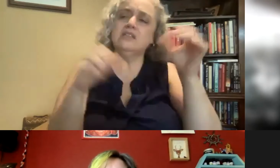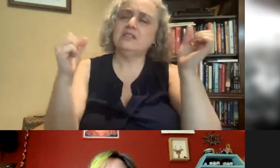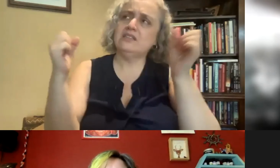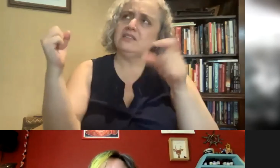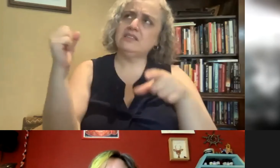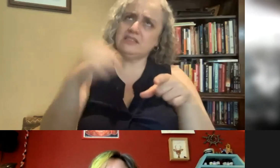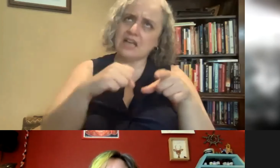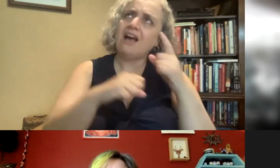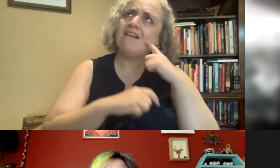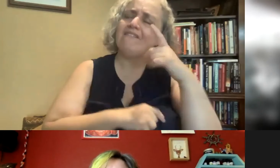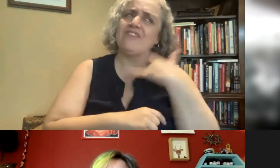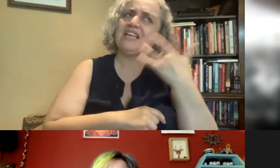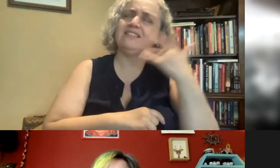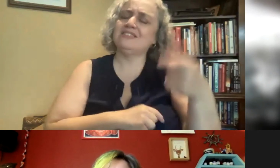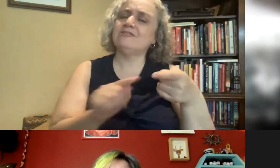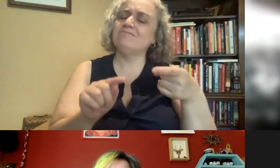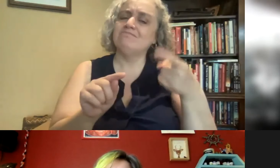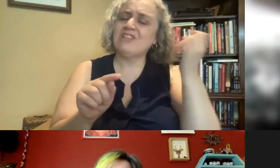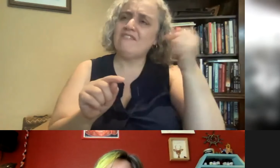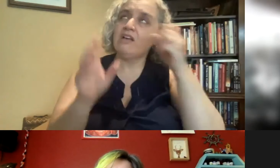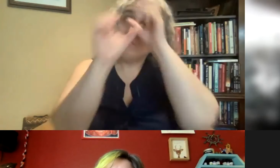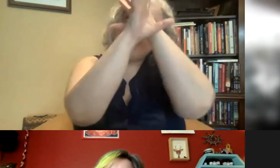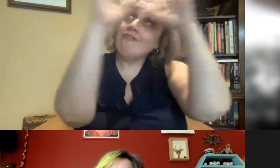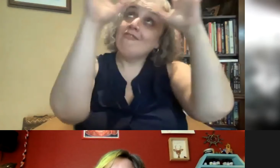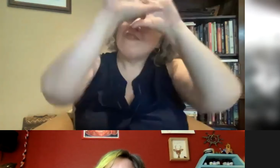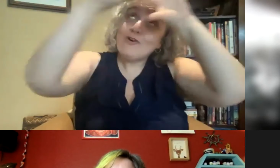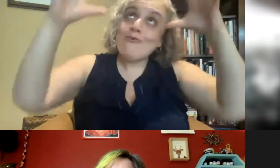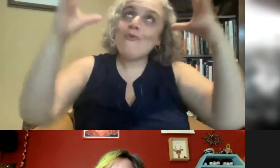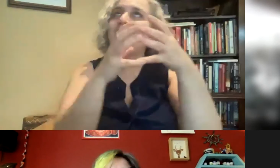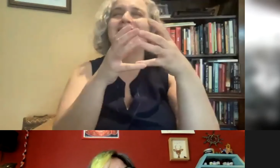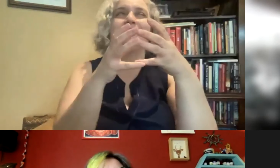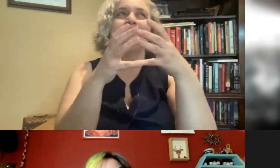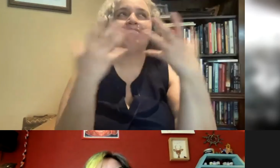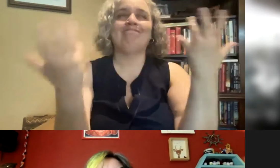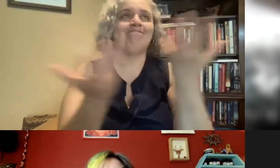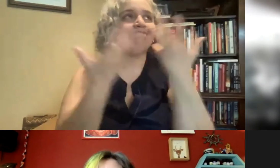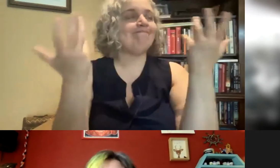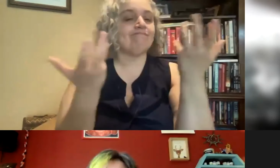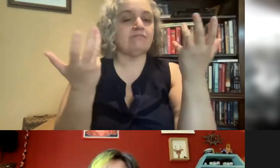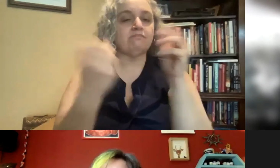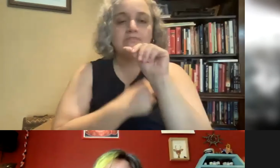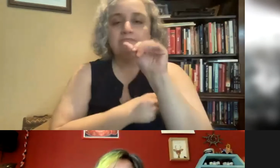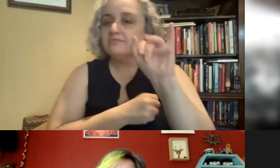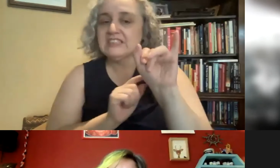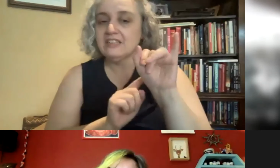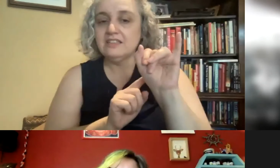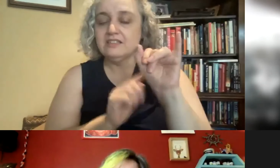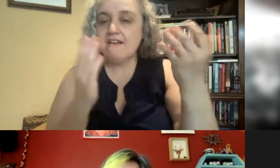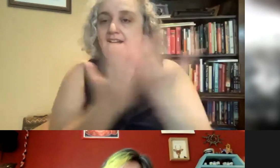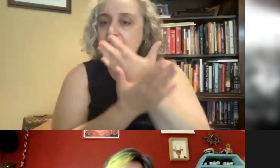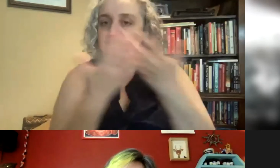I can imagine a world where AI isn't doing everything for us.